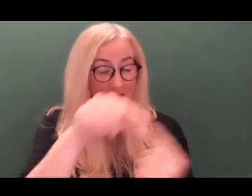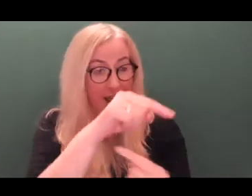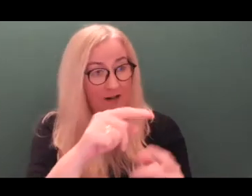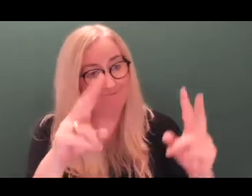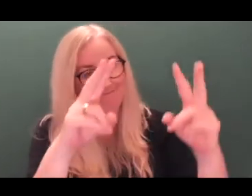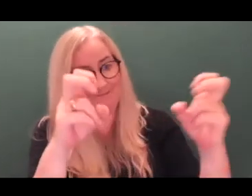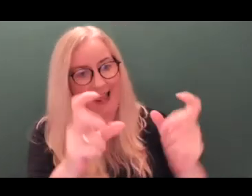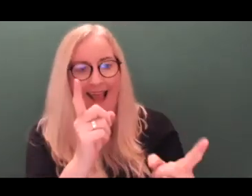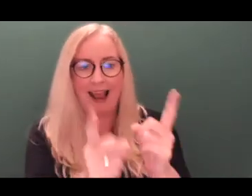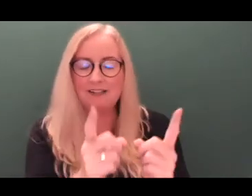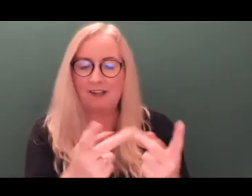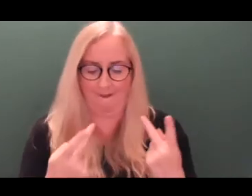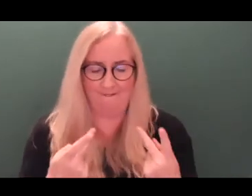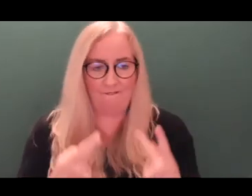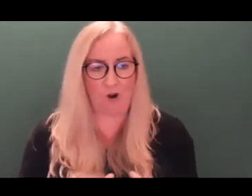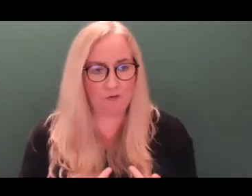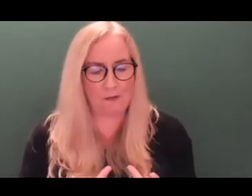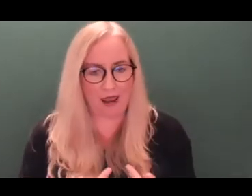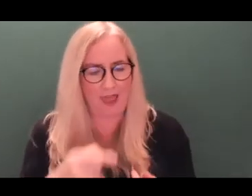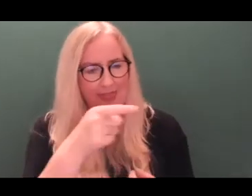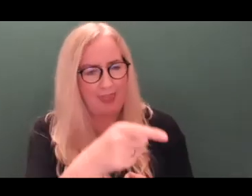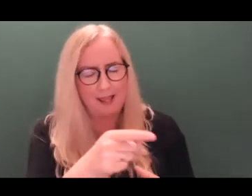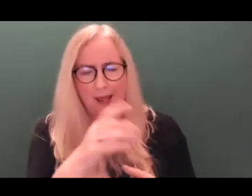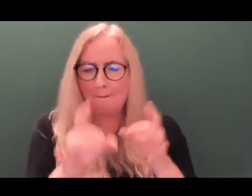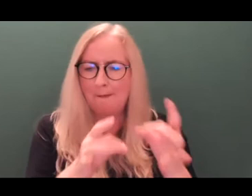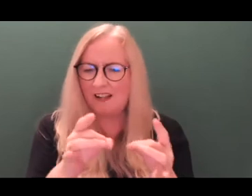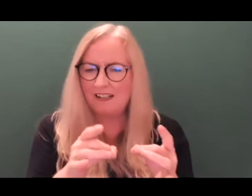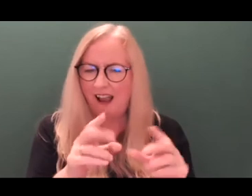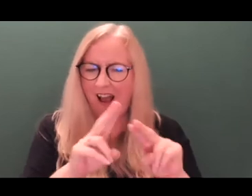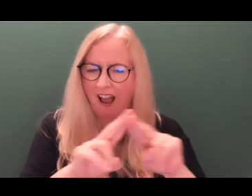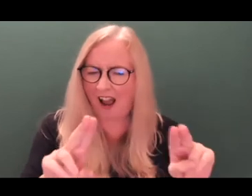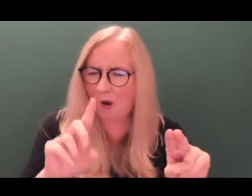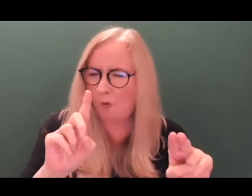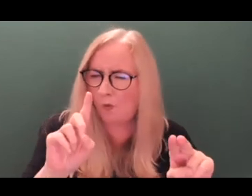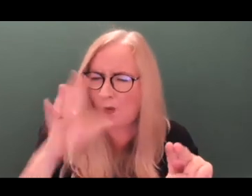people, empowering people to make maybe unwise decisions whereas those decisions might well